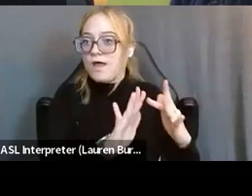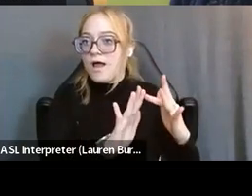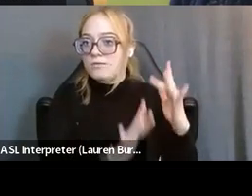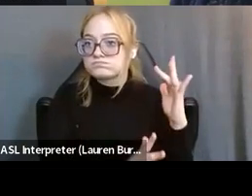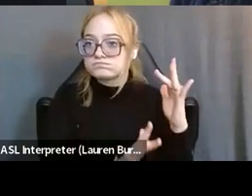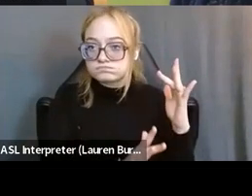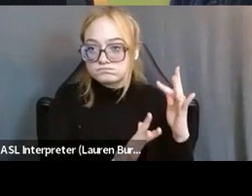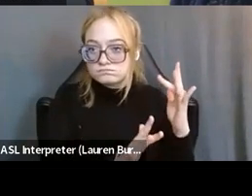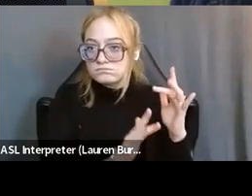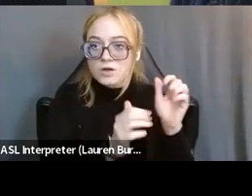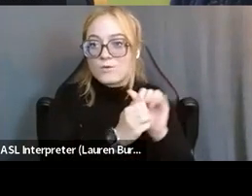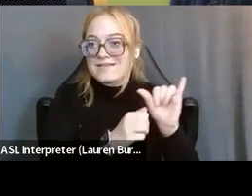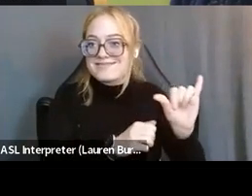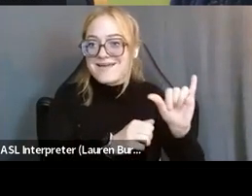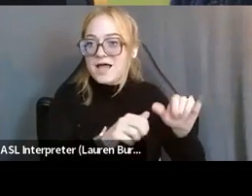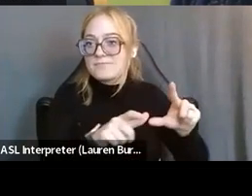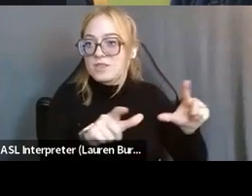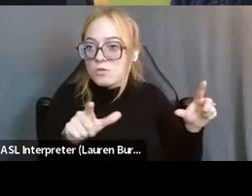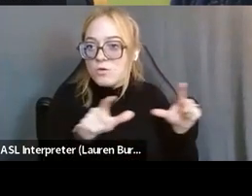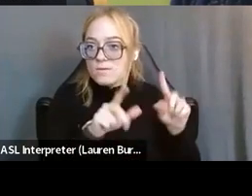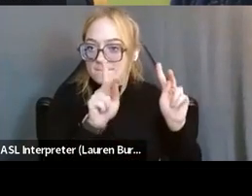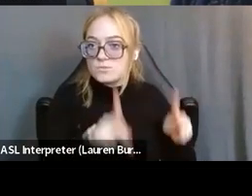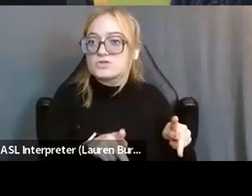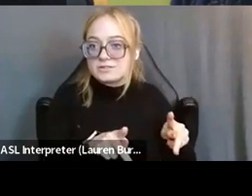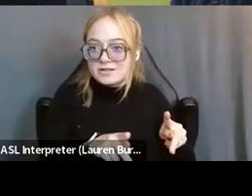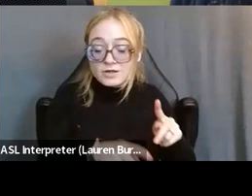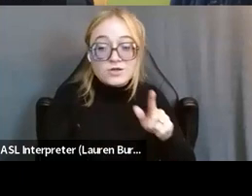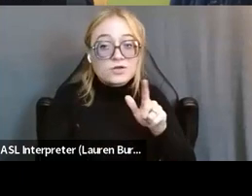with that local person that should be helping you work through.